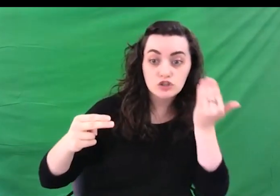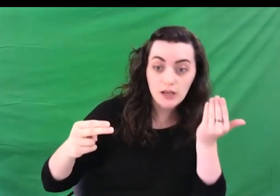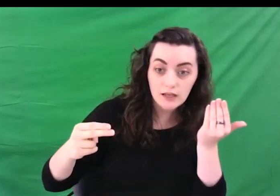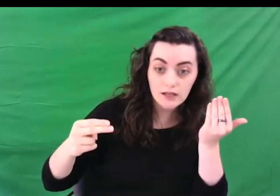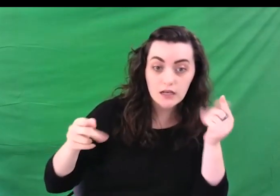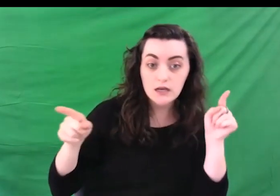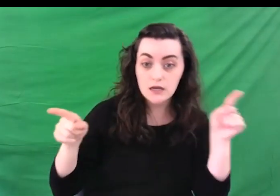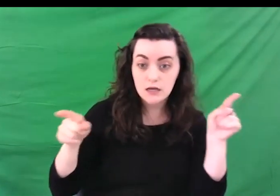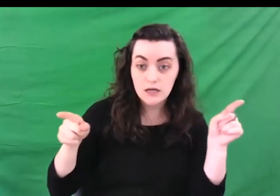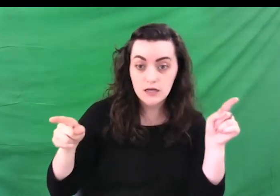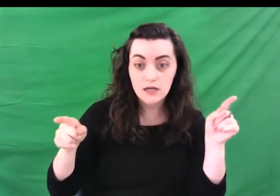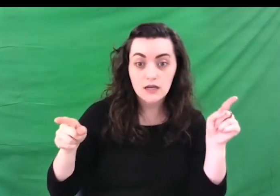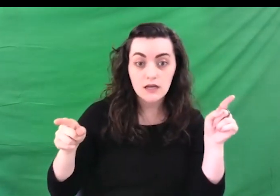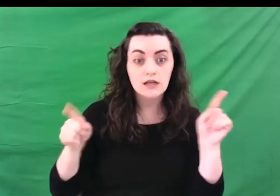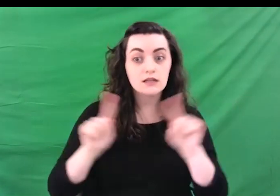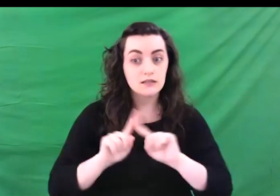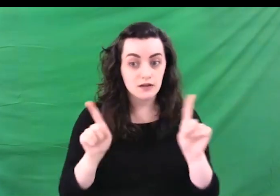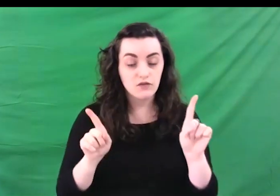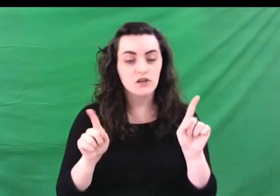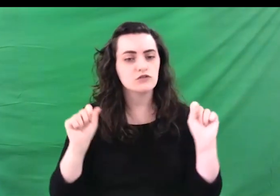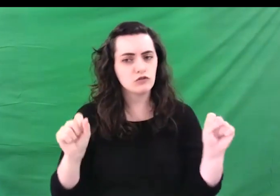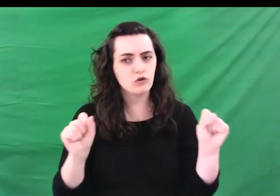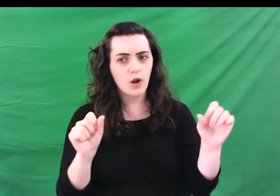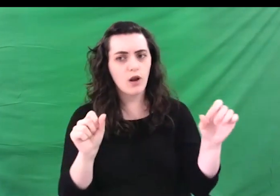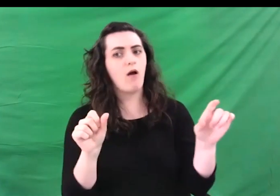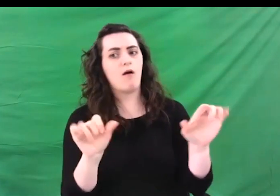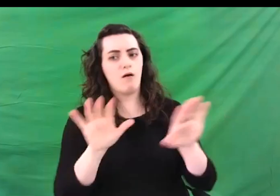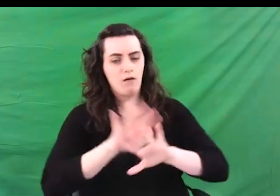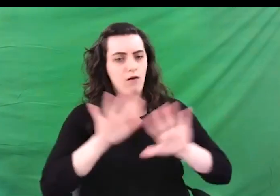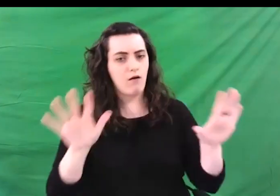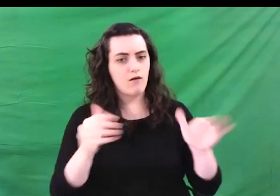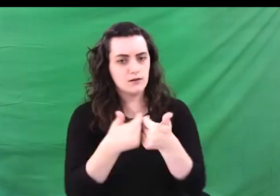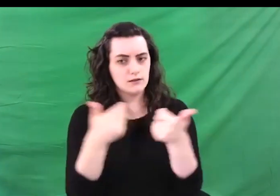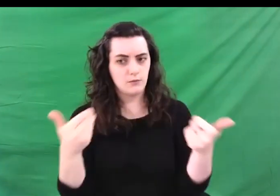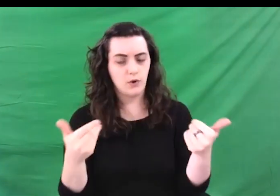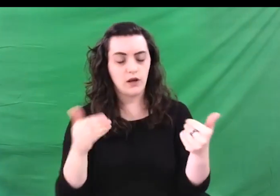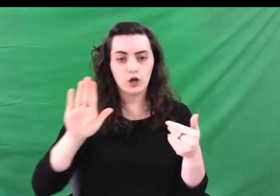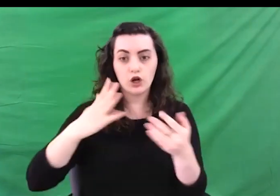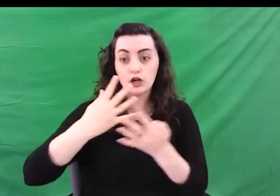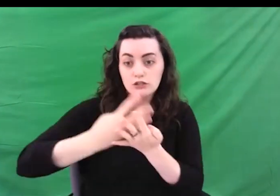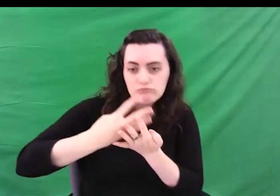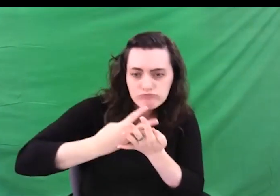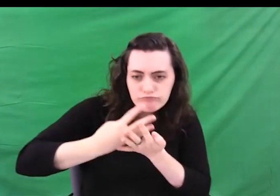was able to categorize them and her discrimination improved as well.